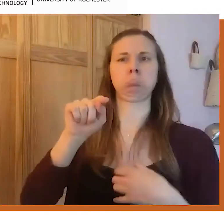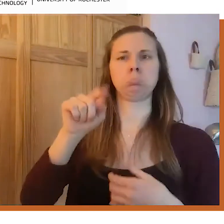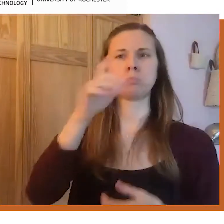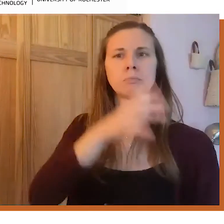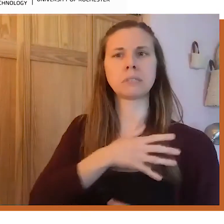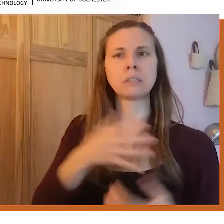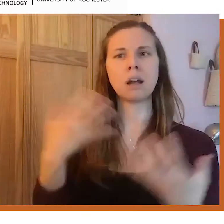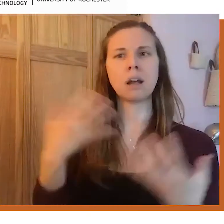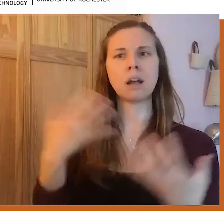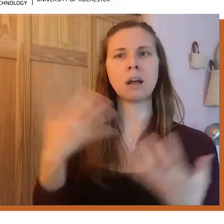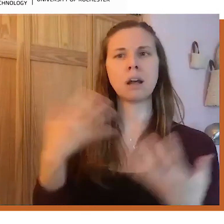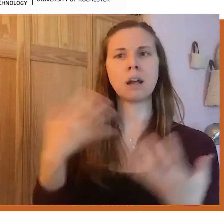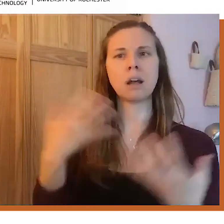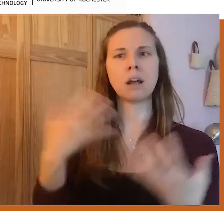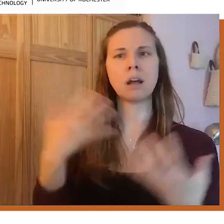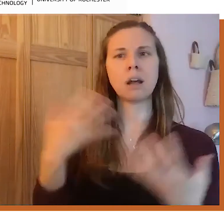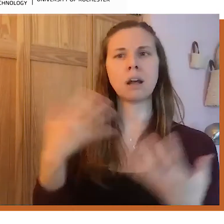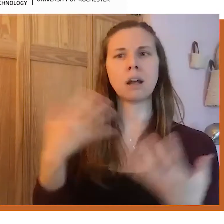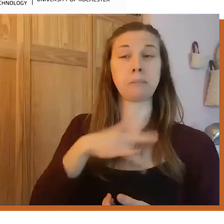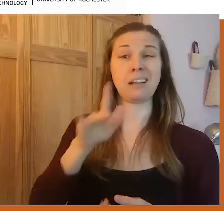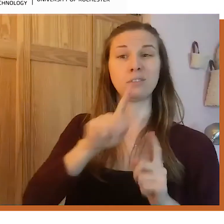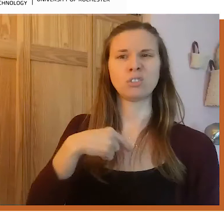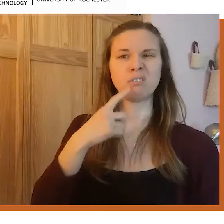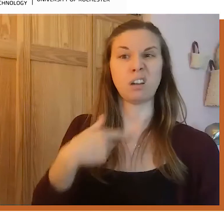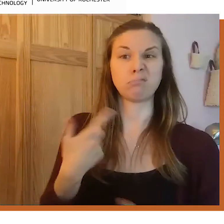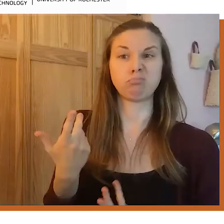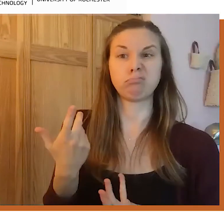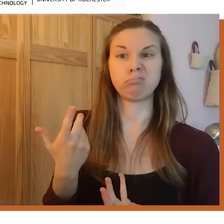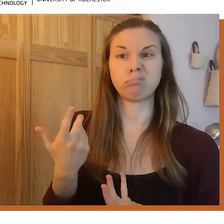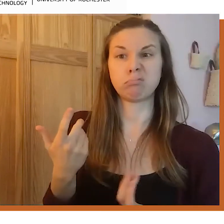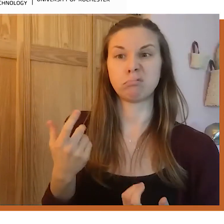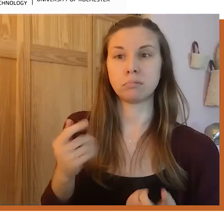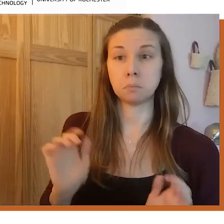and I picked women's health, and I typically answer--